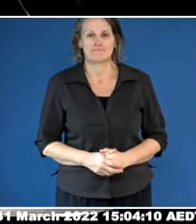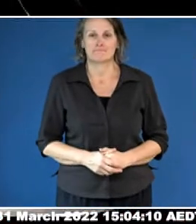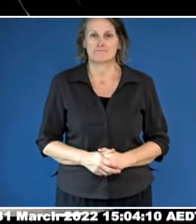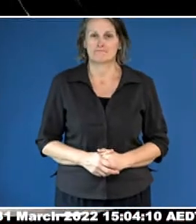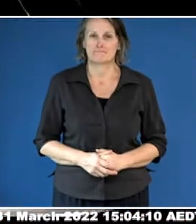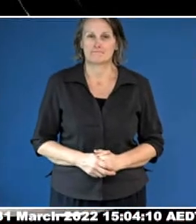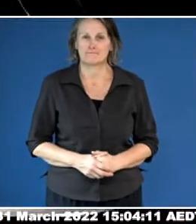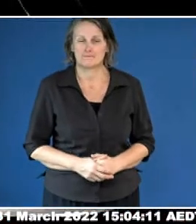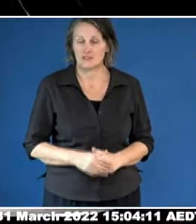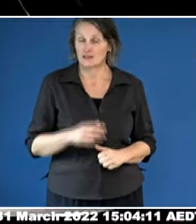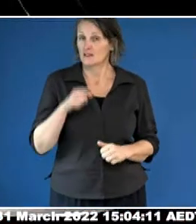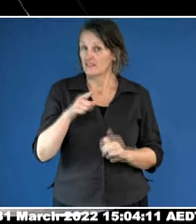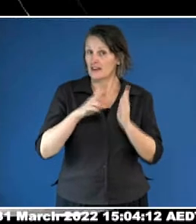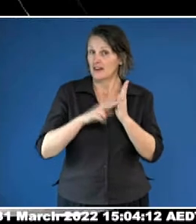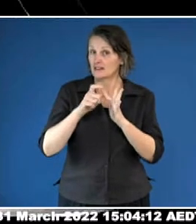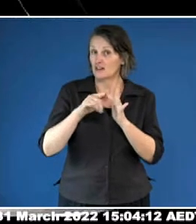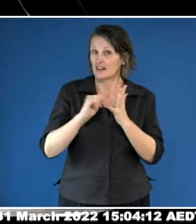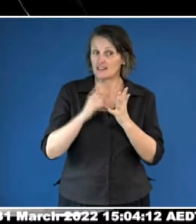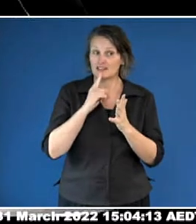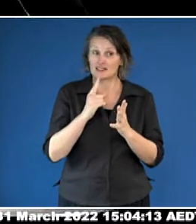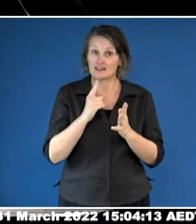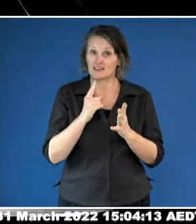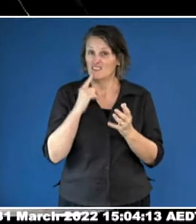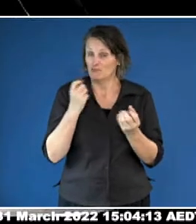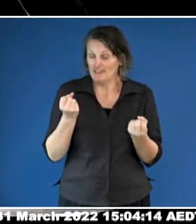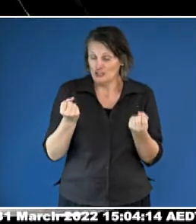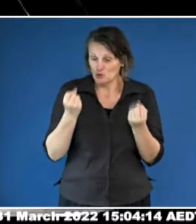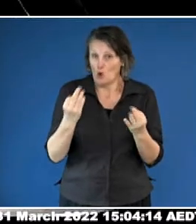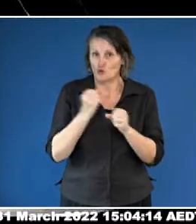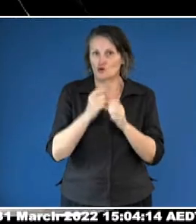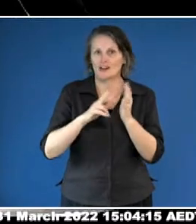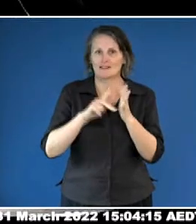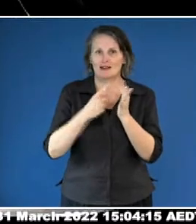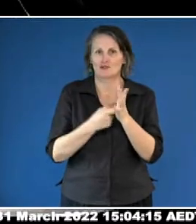strategy, there actually is no gender strategy at all. So I wanted to make that very clear.